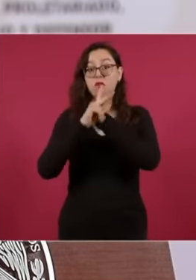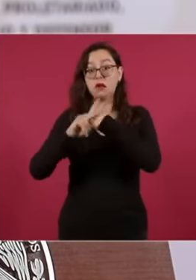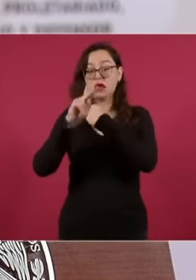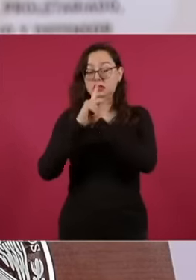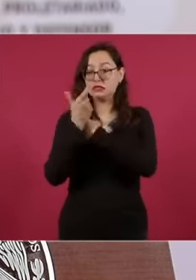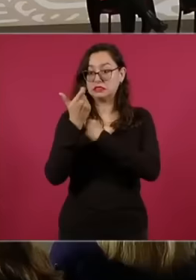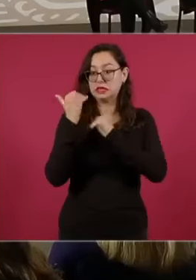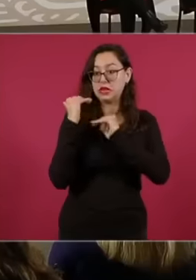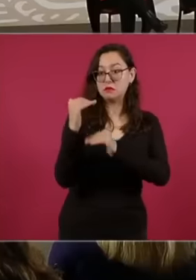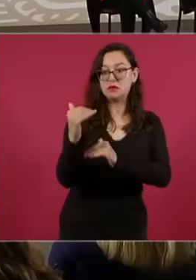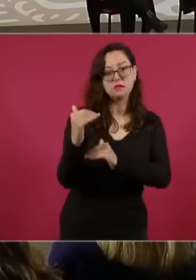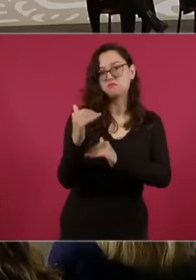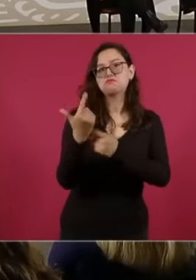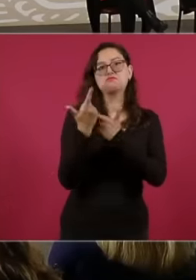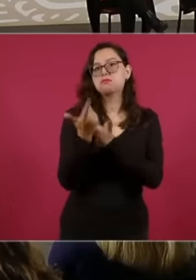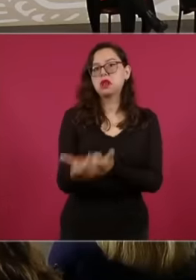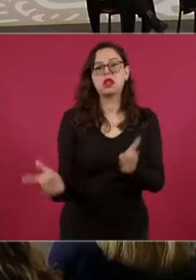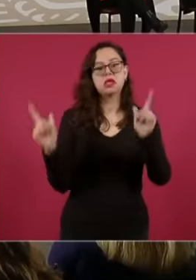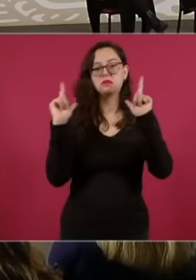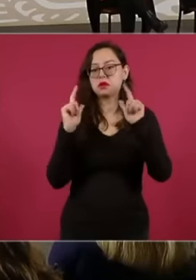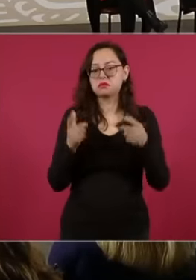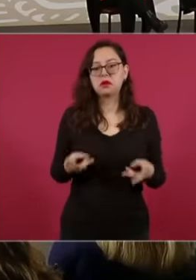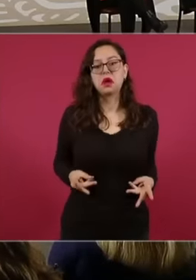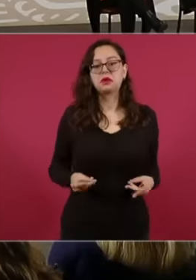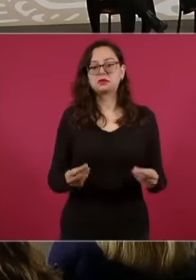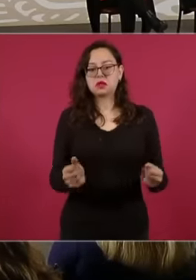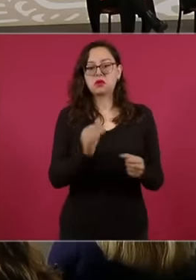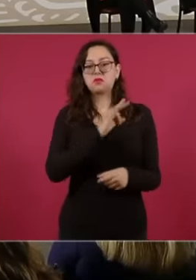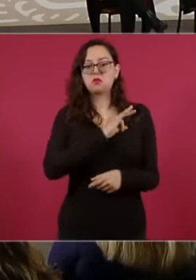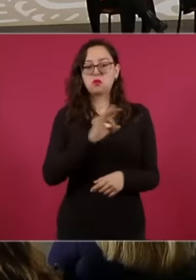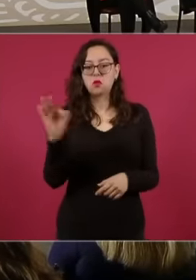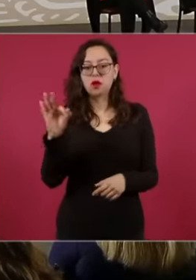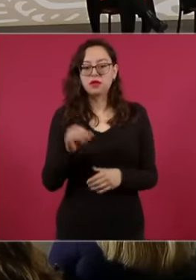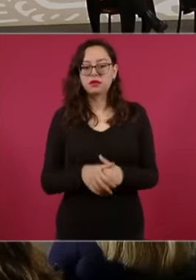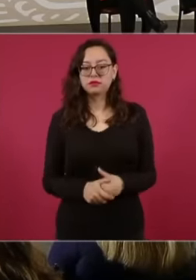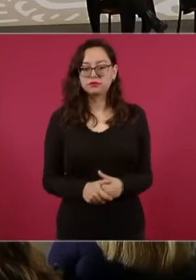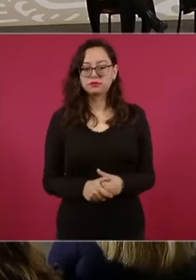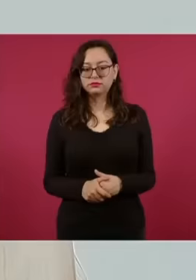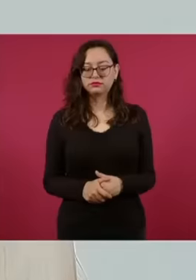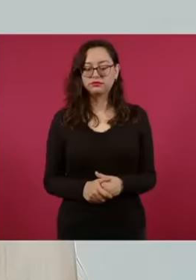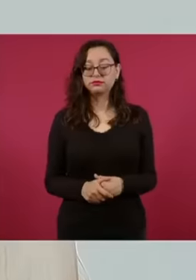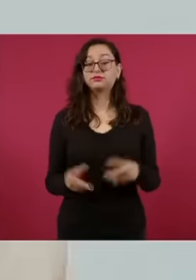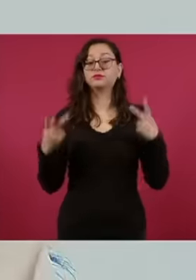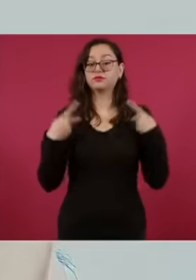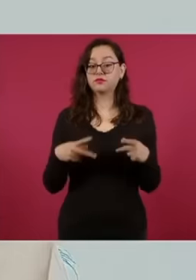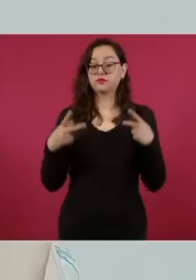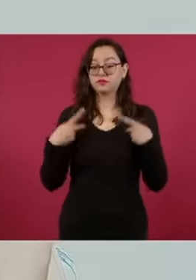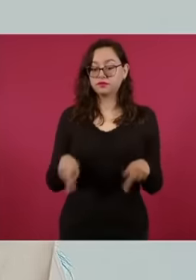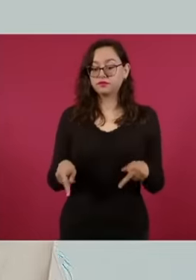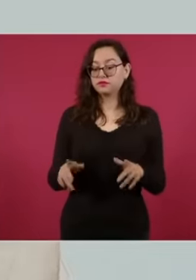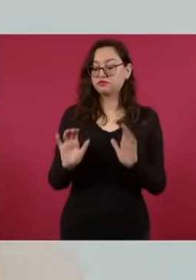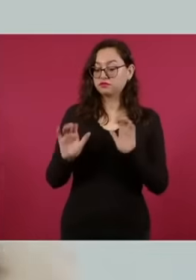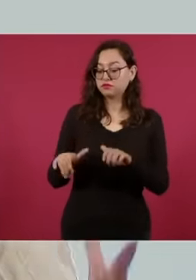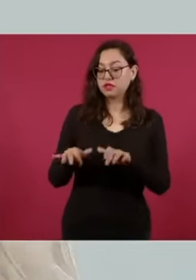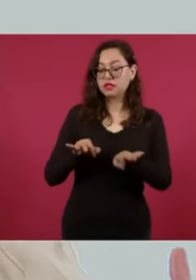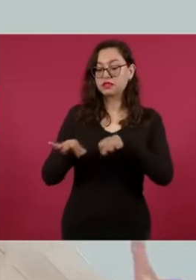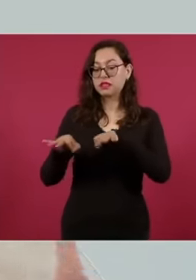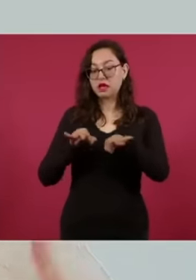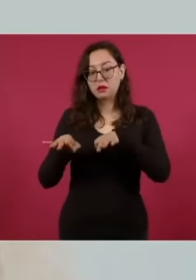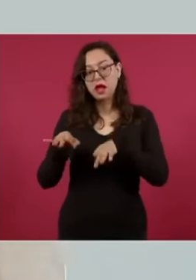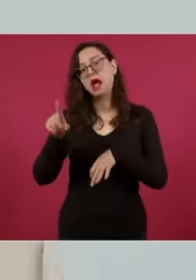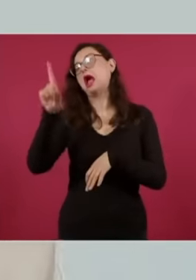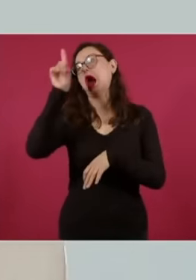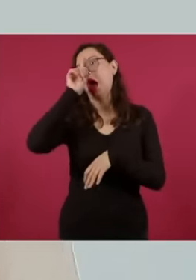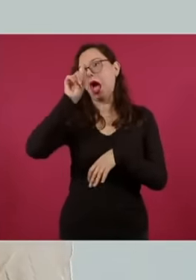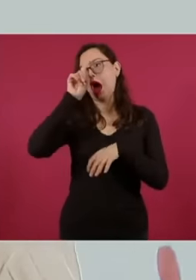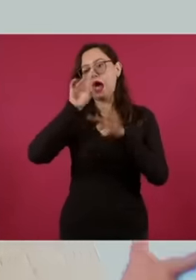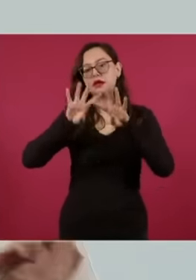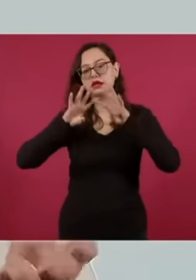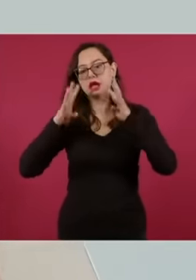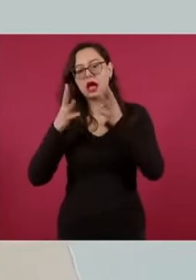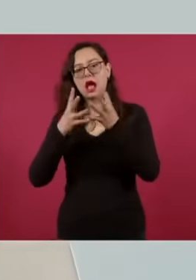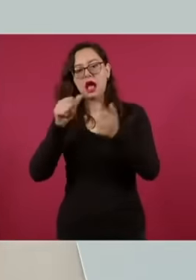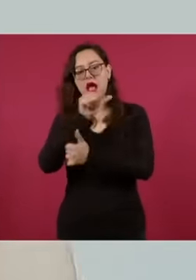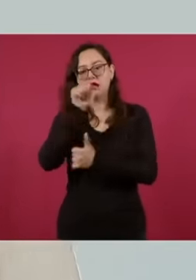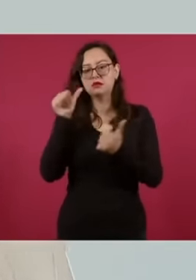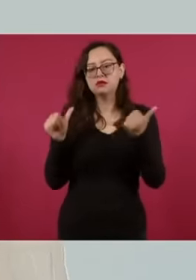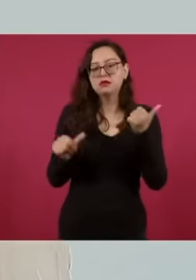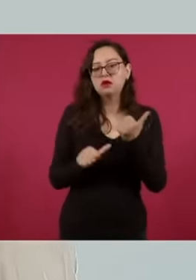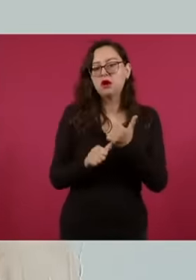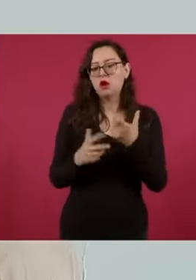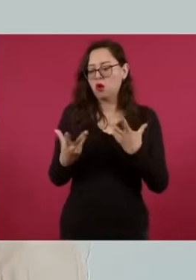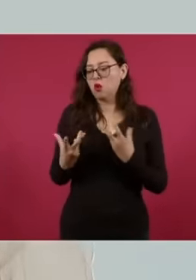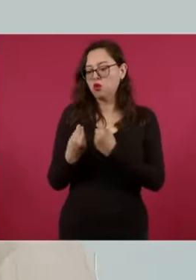the budget to hire monthly staff, that is, advisors, all this crw that accompanies them is